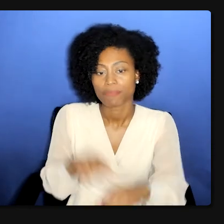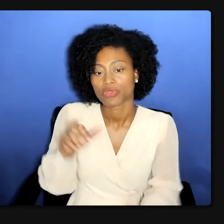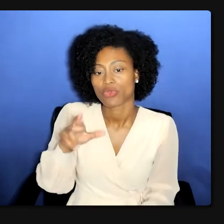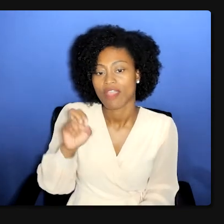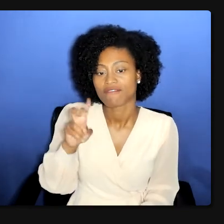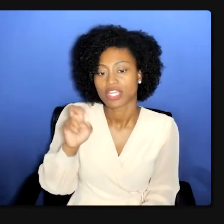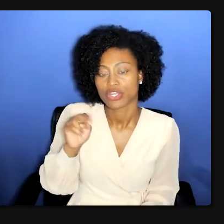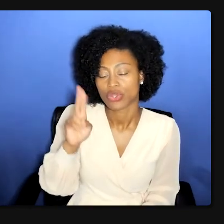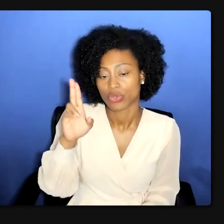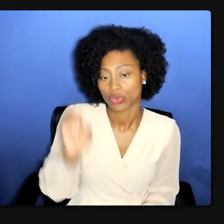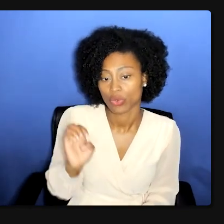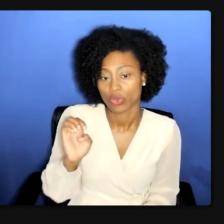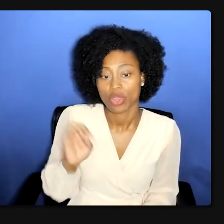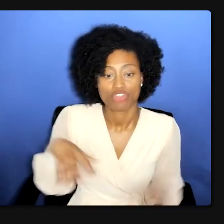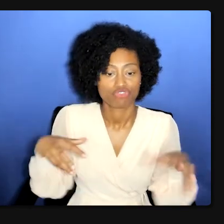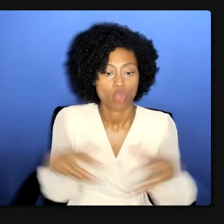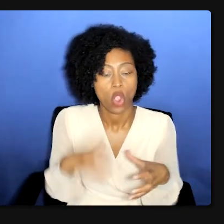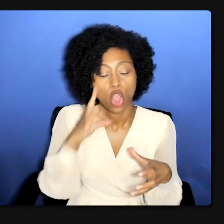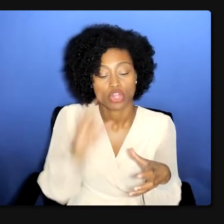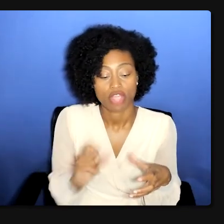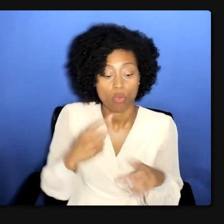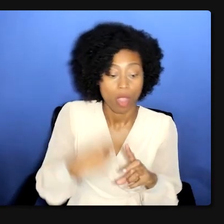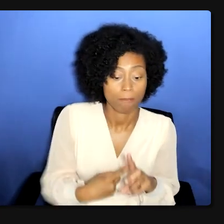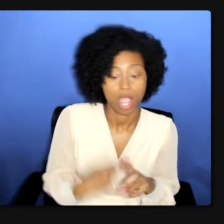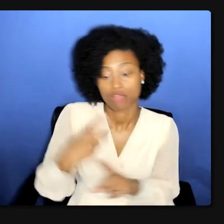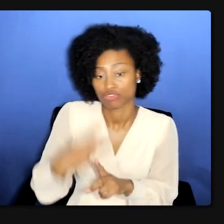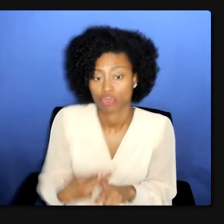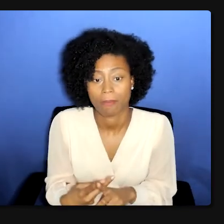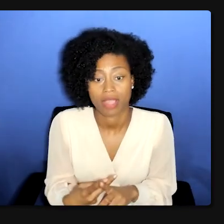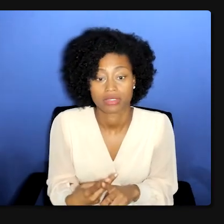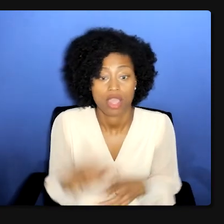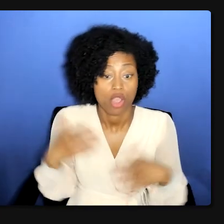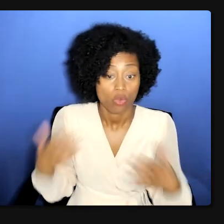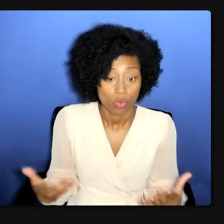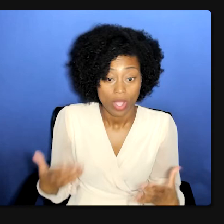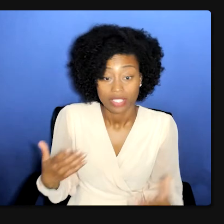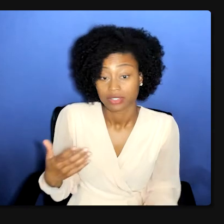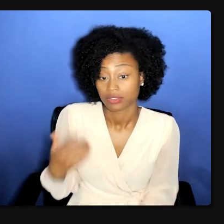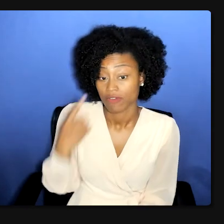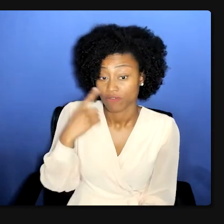How do these cohorts look, at, you know, one month, two months in? What does this do for LTV?